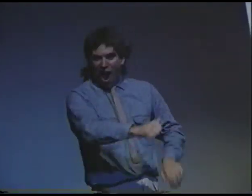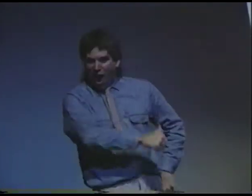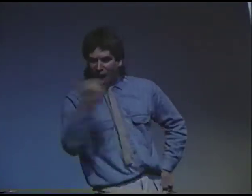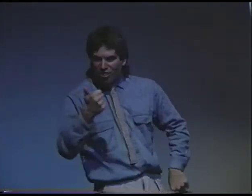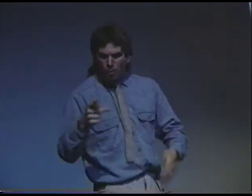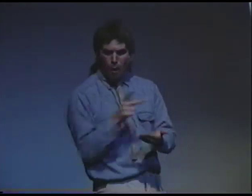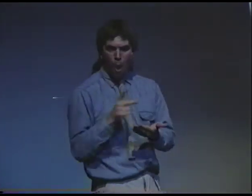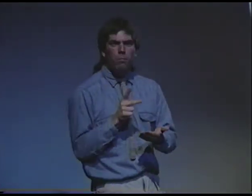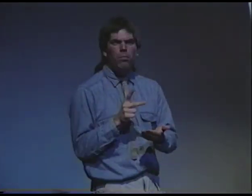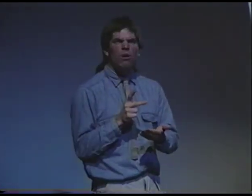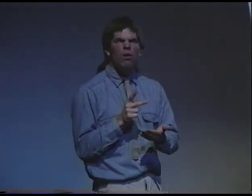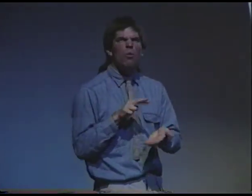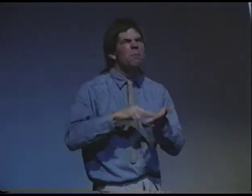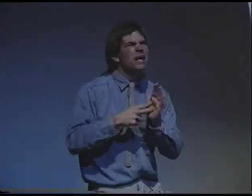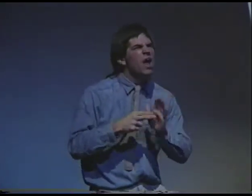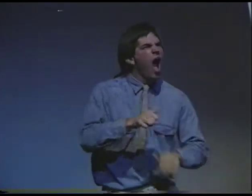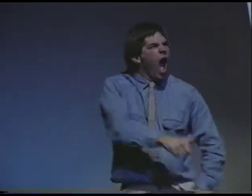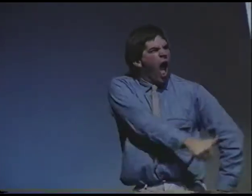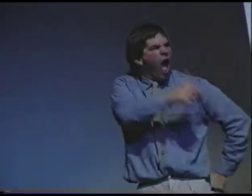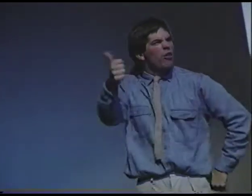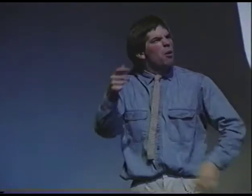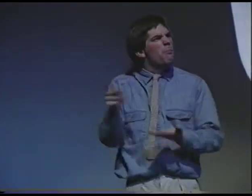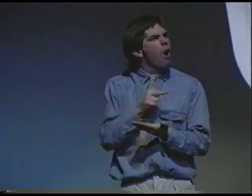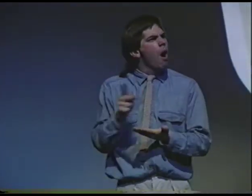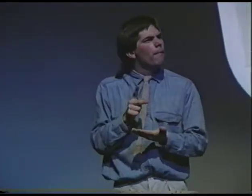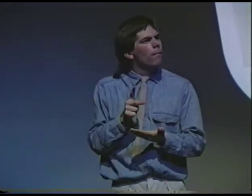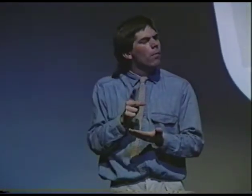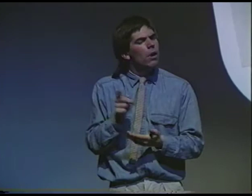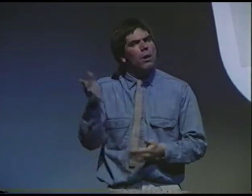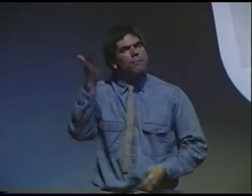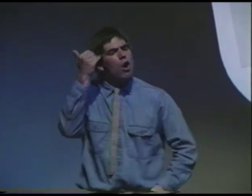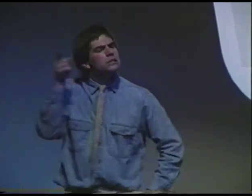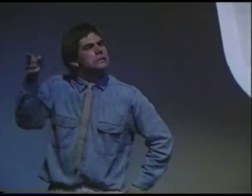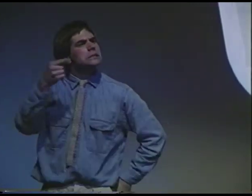That's good. That's another poem.